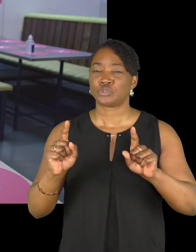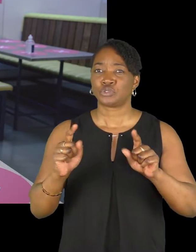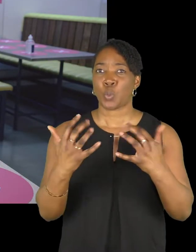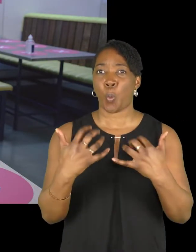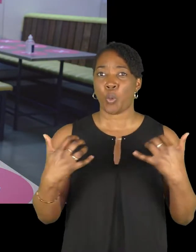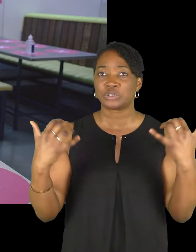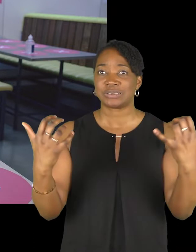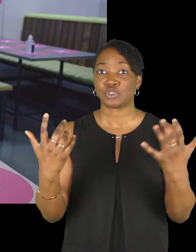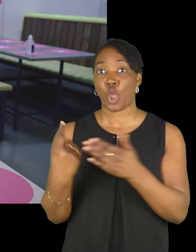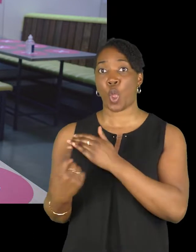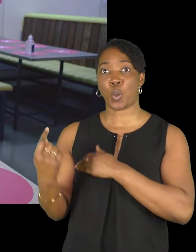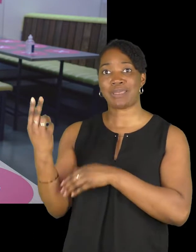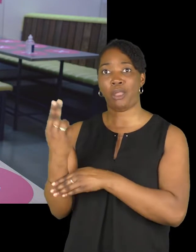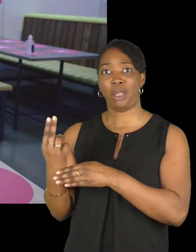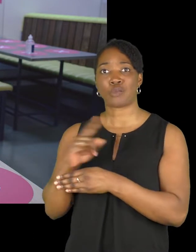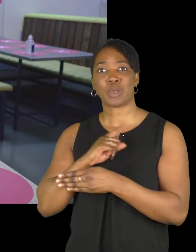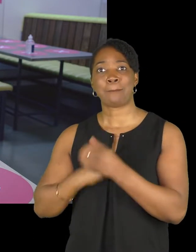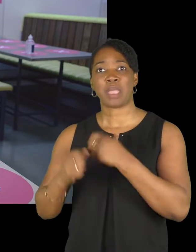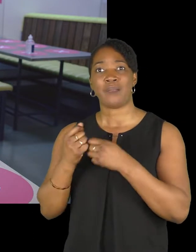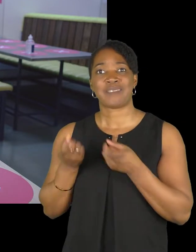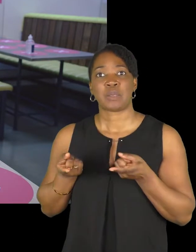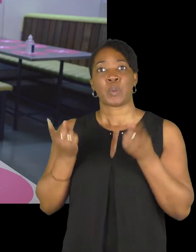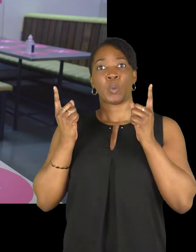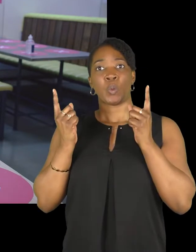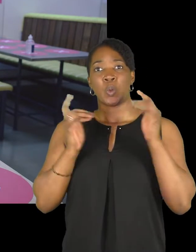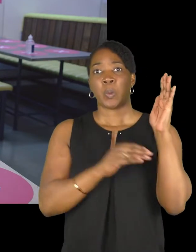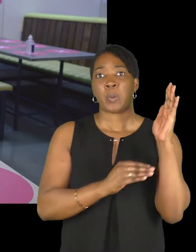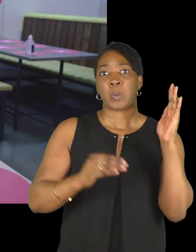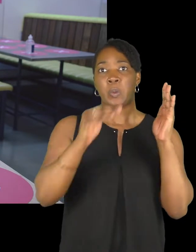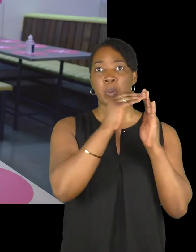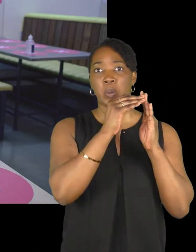art, right? Because I felt like art becomes very elitist. In an institutional setting, it becomes